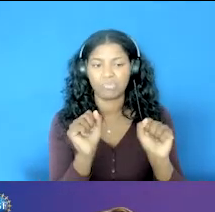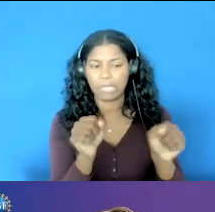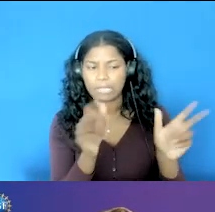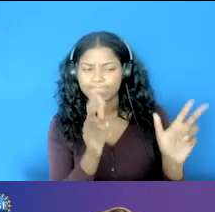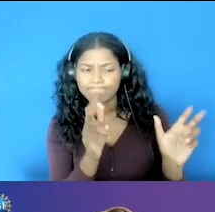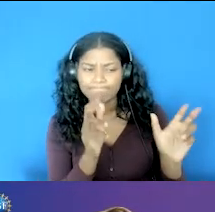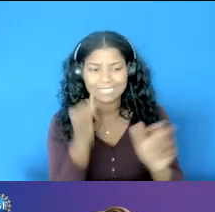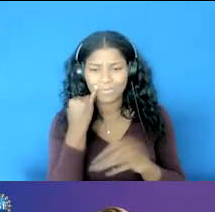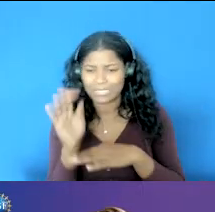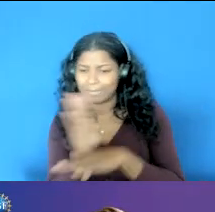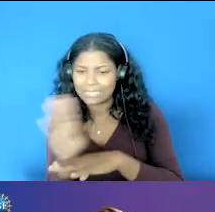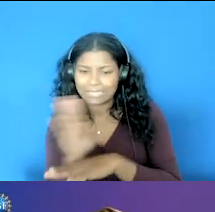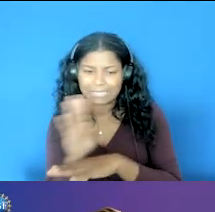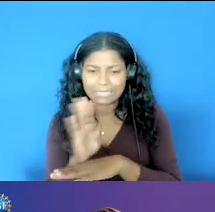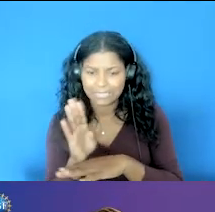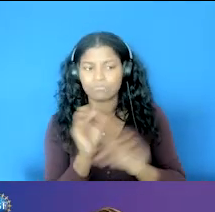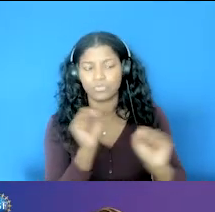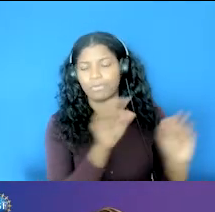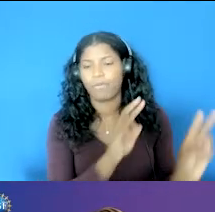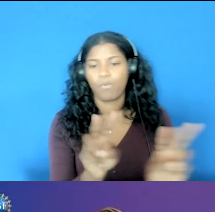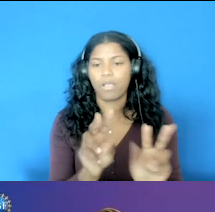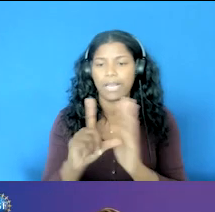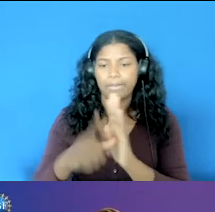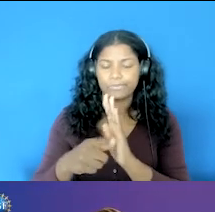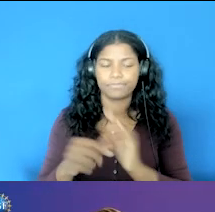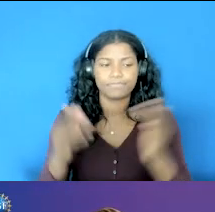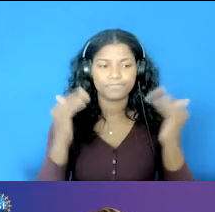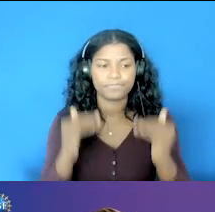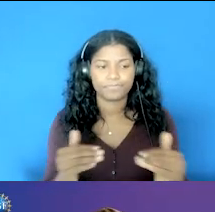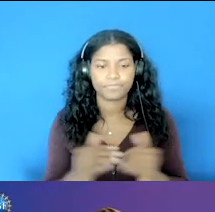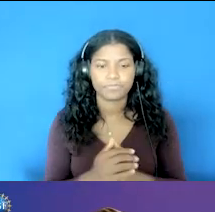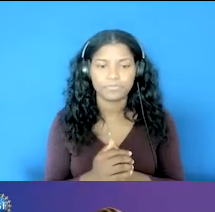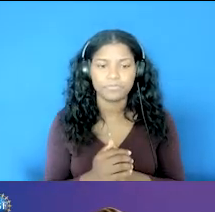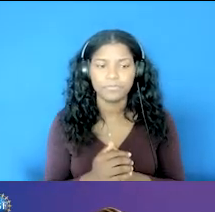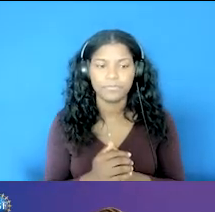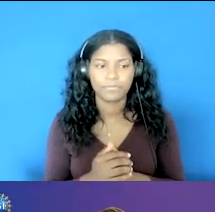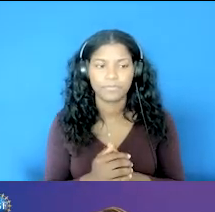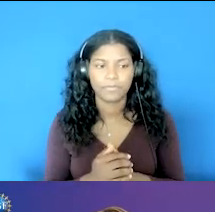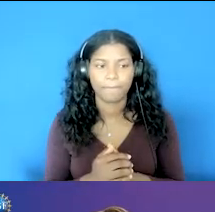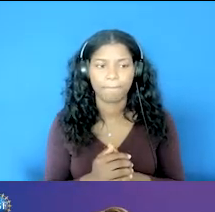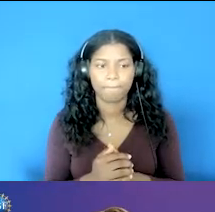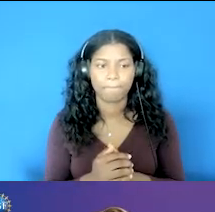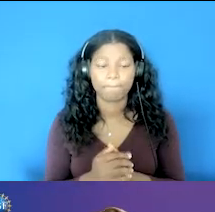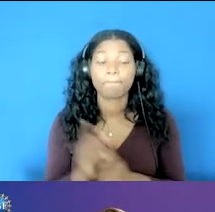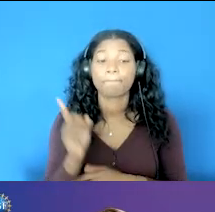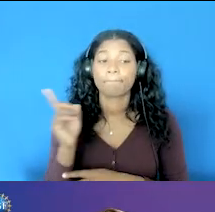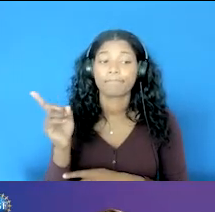to be busy when the VOH is scheduled. Next. So here are a few take-home messages